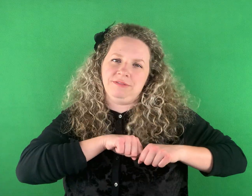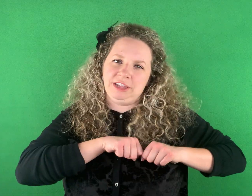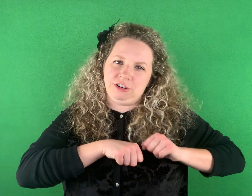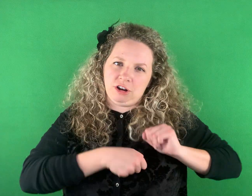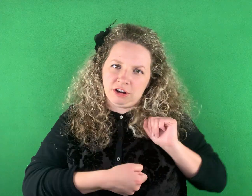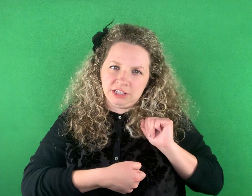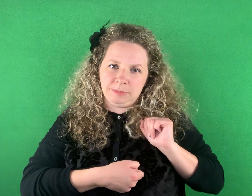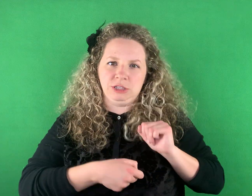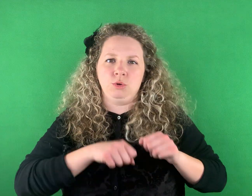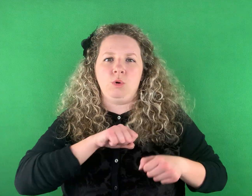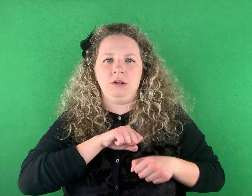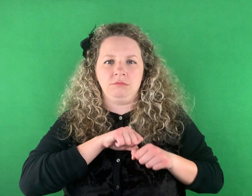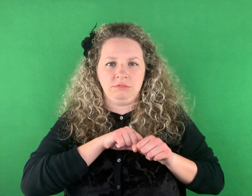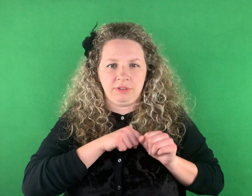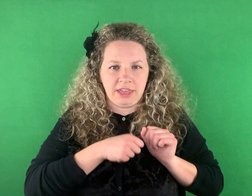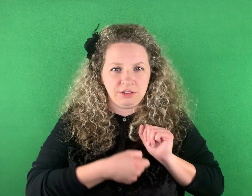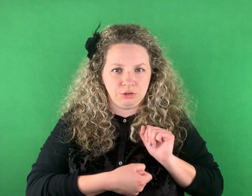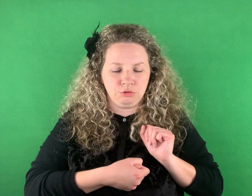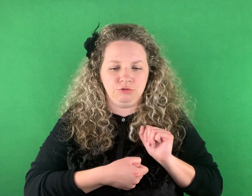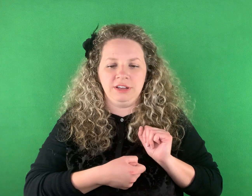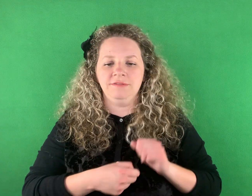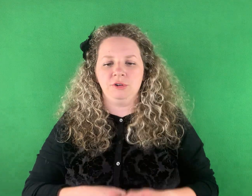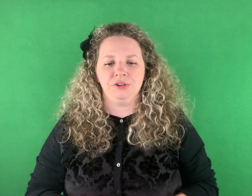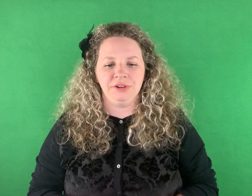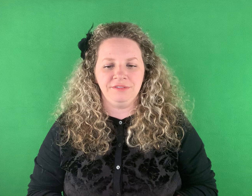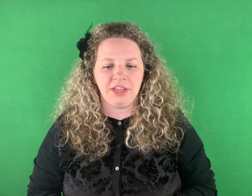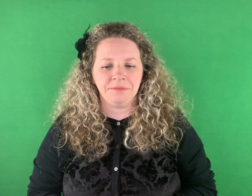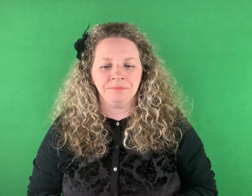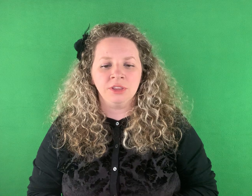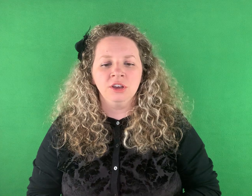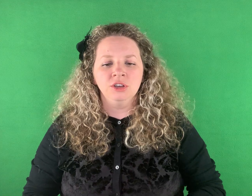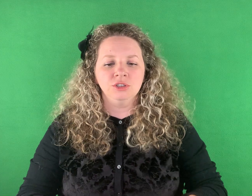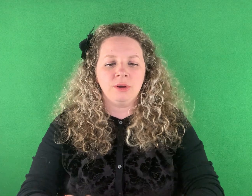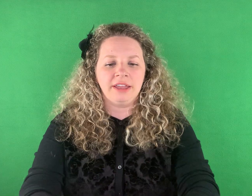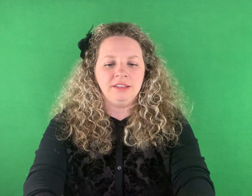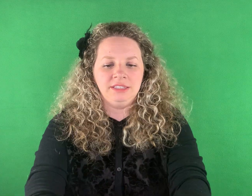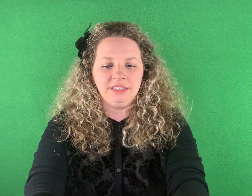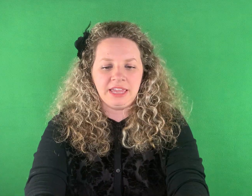like your heart is being torn. Okay, so GRIEF or GRIEVING. So I could say,